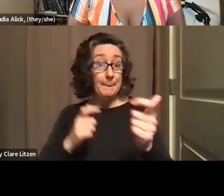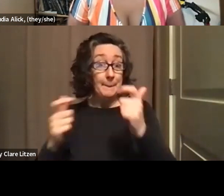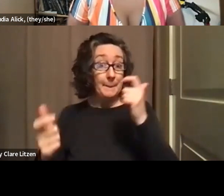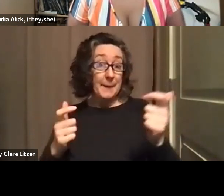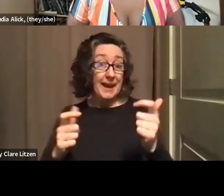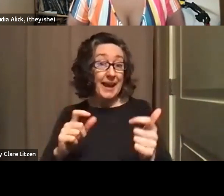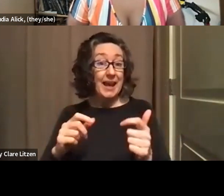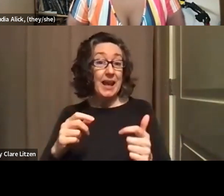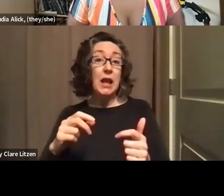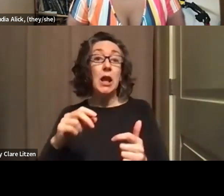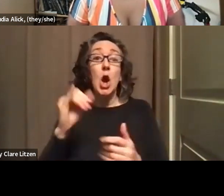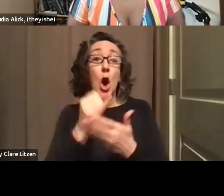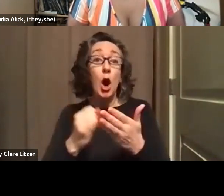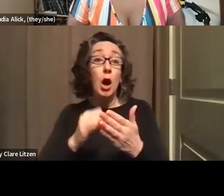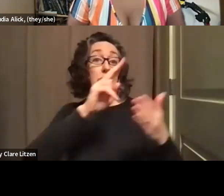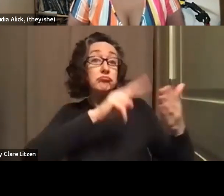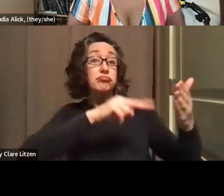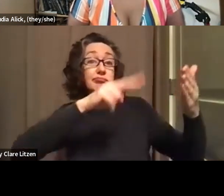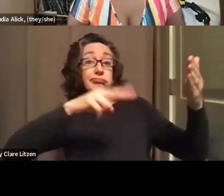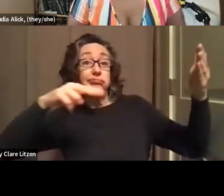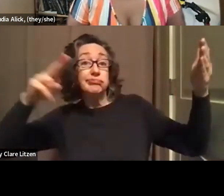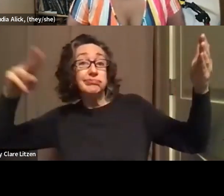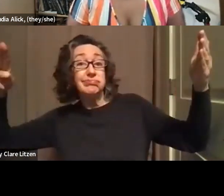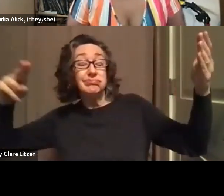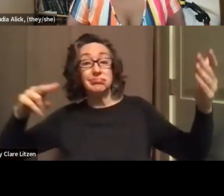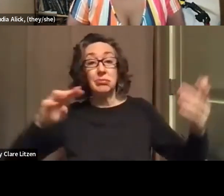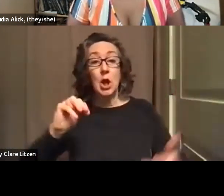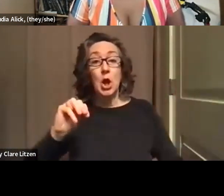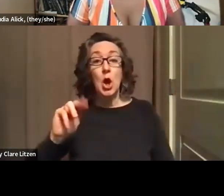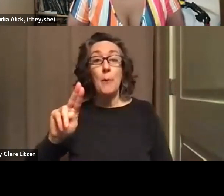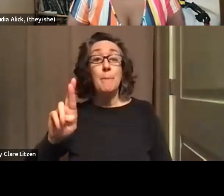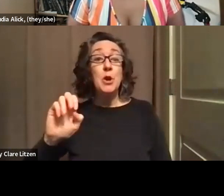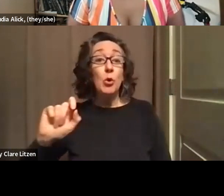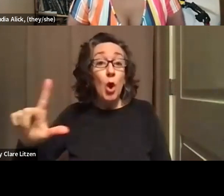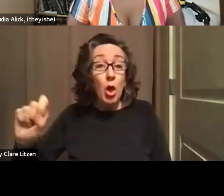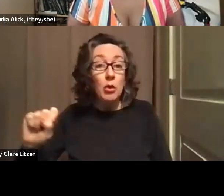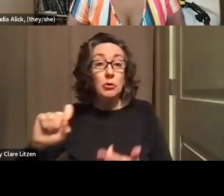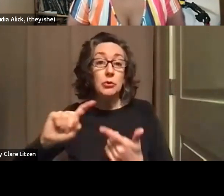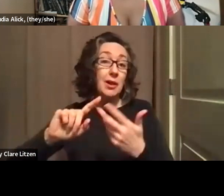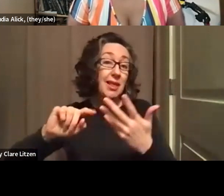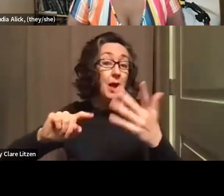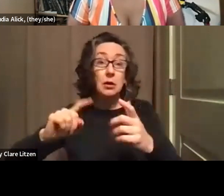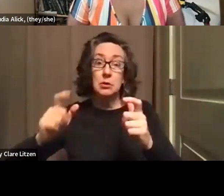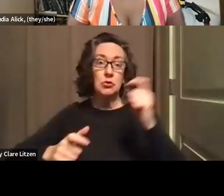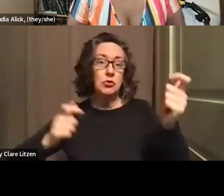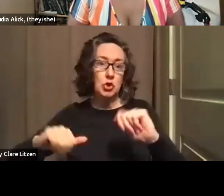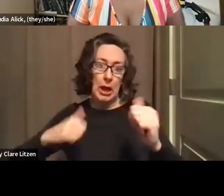Obviously, murals, installations are more logistically challenging, often having to